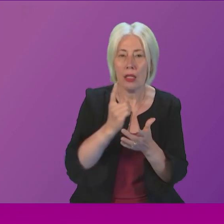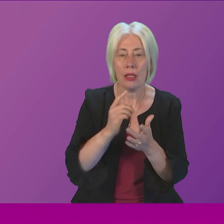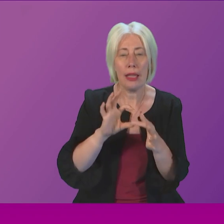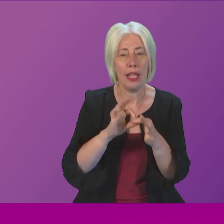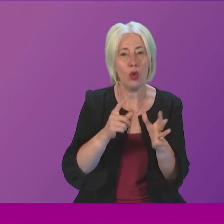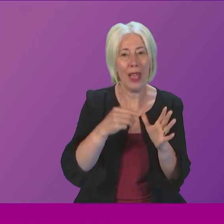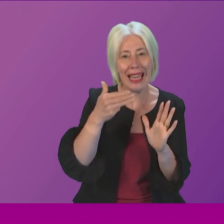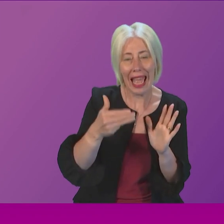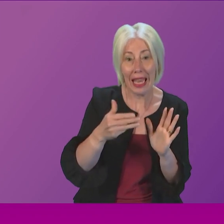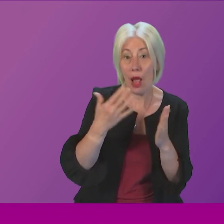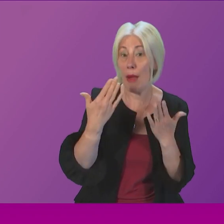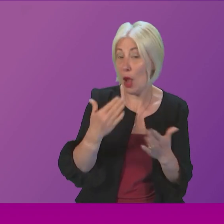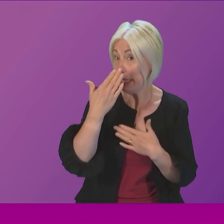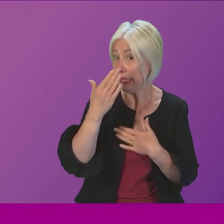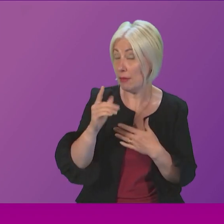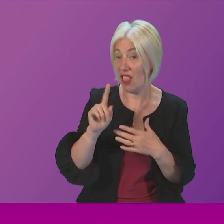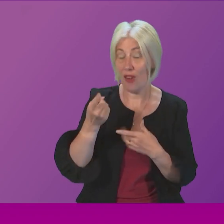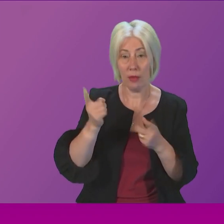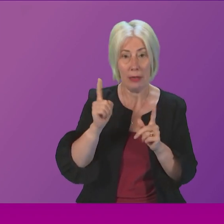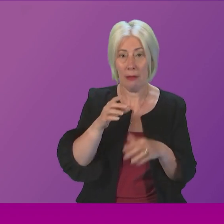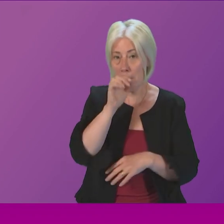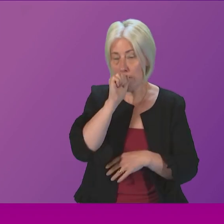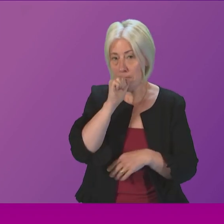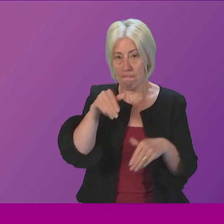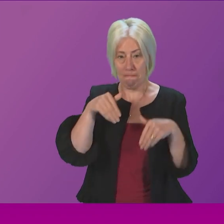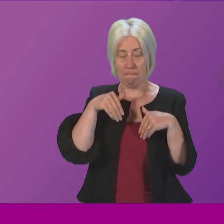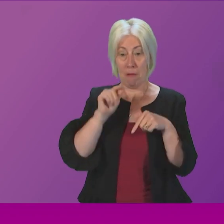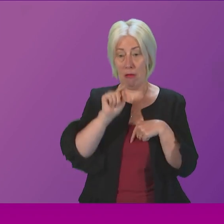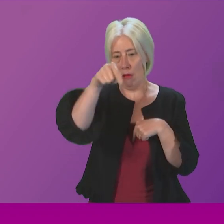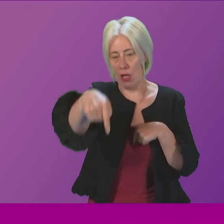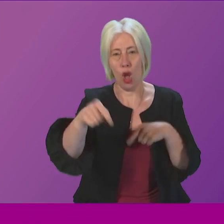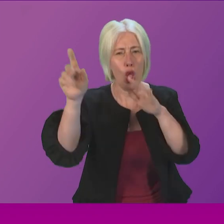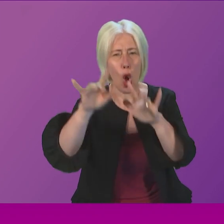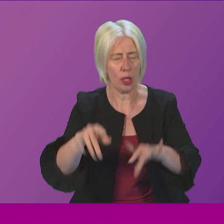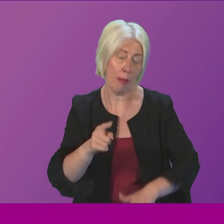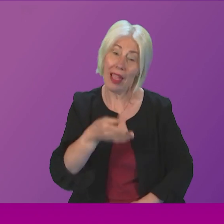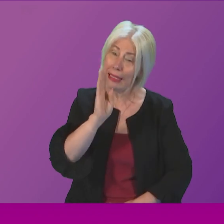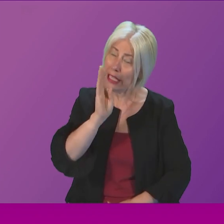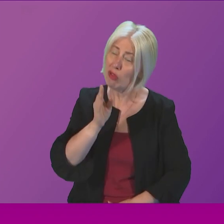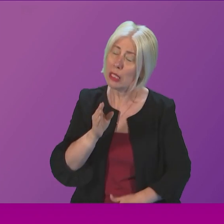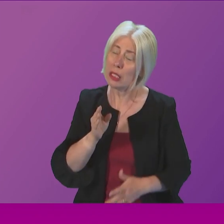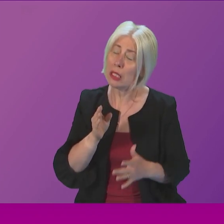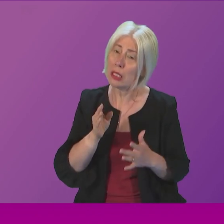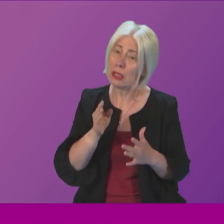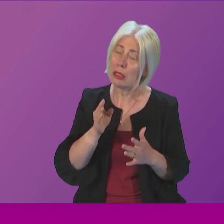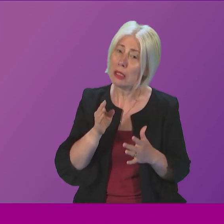the First Minister is not going to tell us until the autumn? These are serious questions that need to be answered.